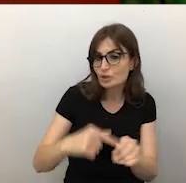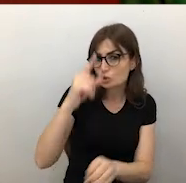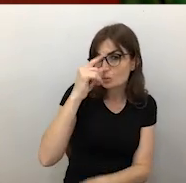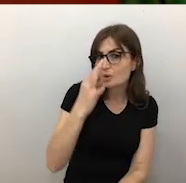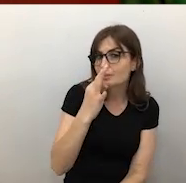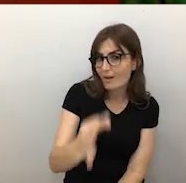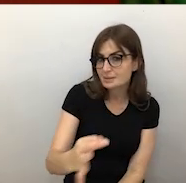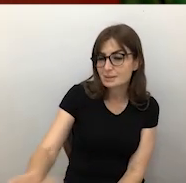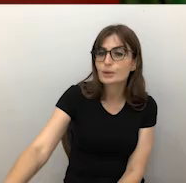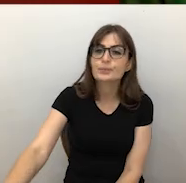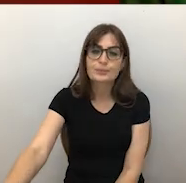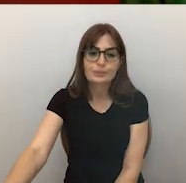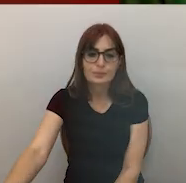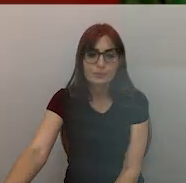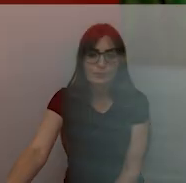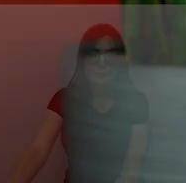and what additional questions they should ask.